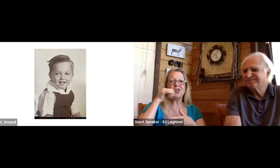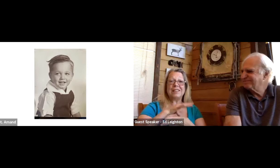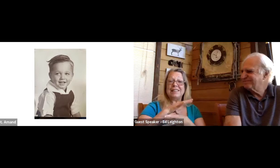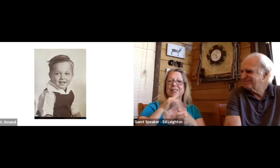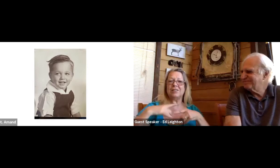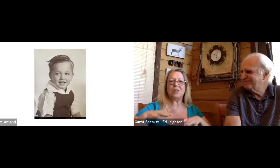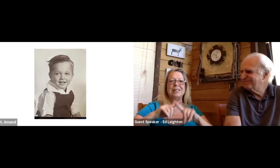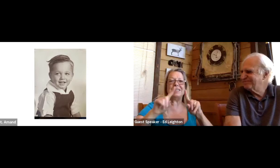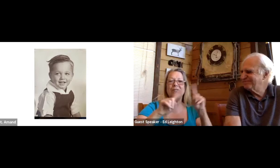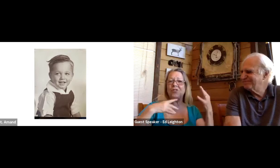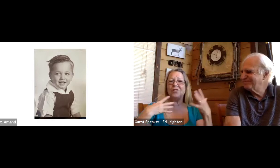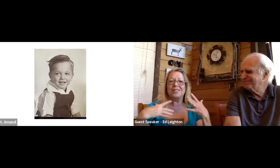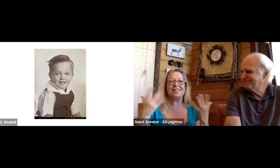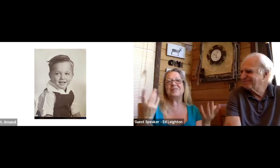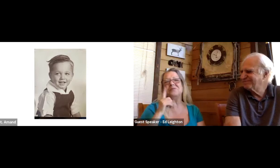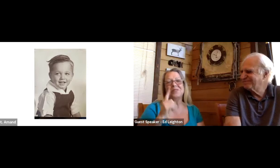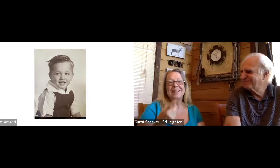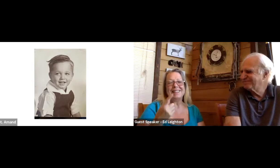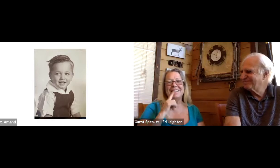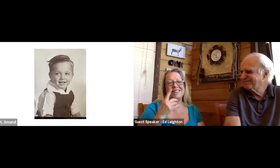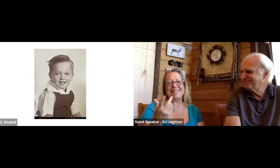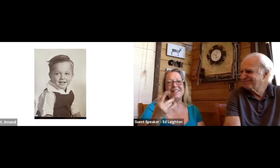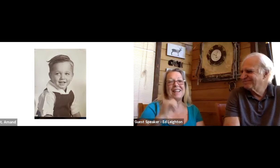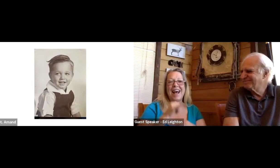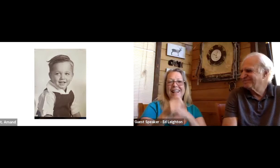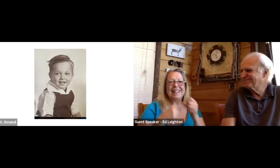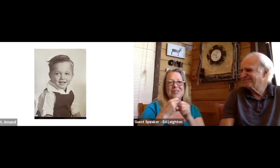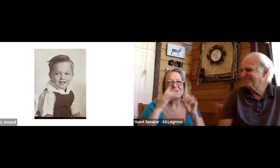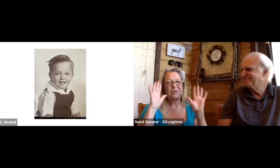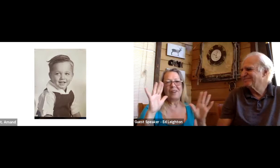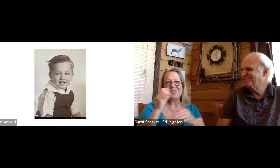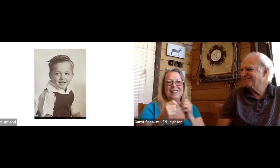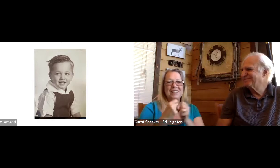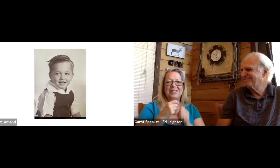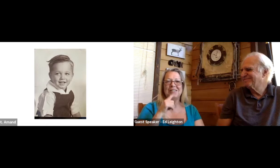I can't remember what my clothes looked like, exactly, but it was all the senior girls dressed as something